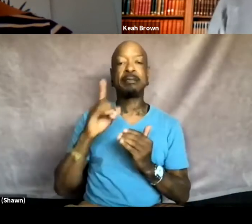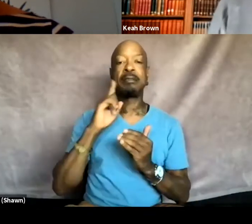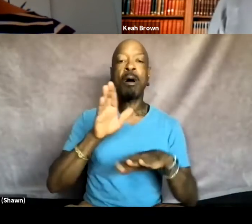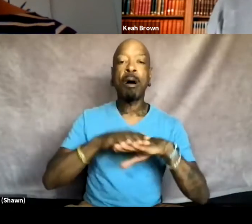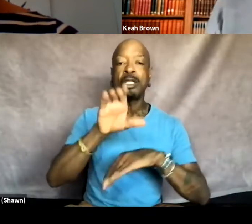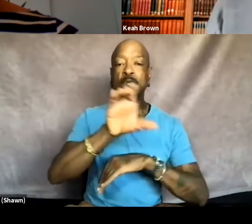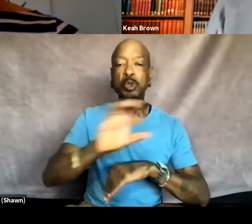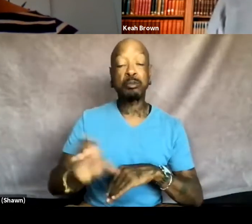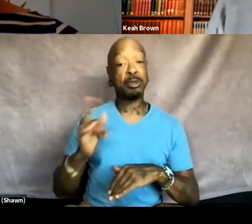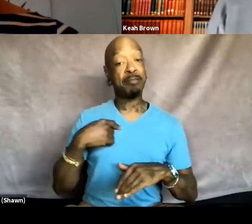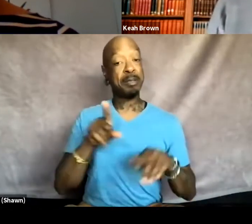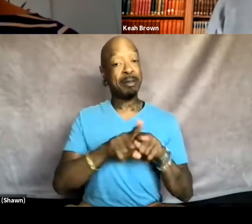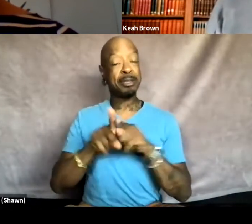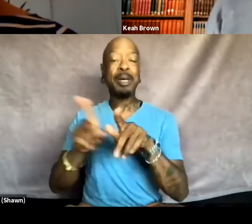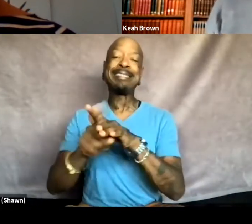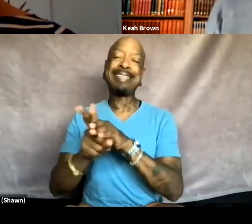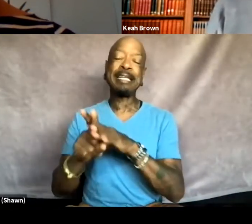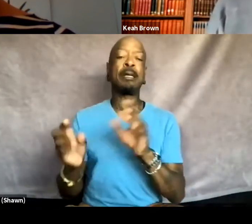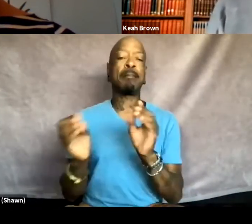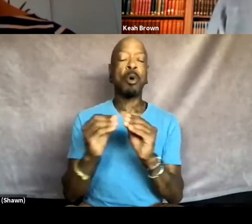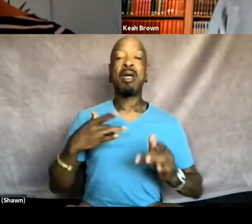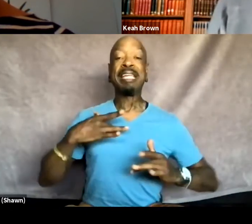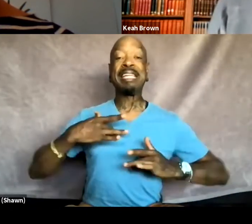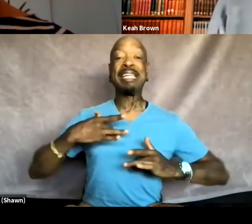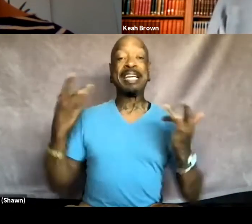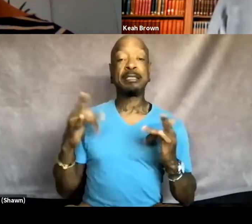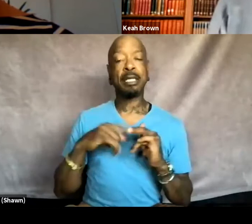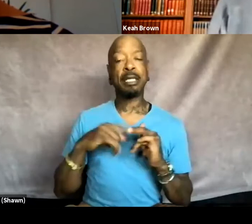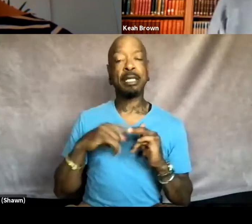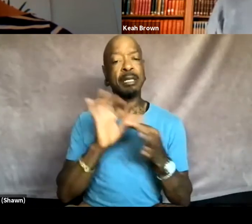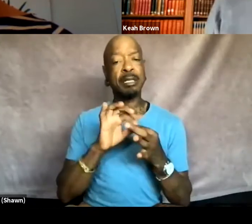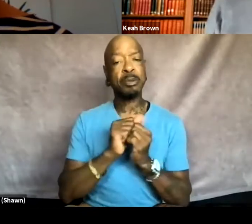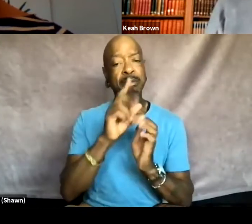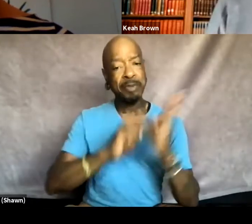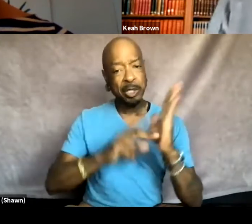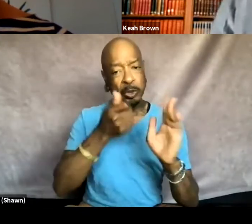events and connecting with readers that who would have never been able to make it to a